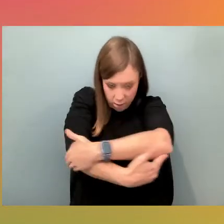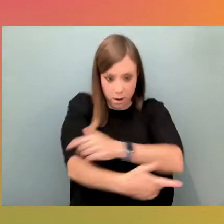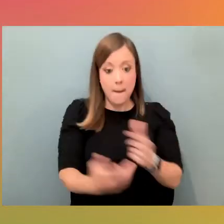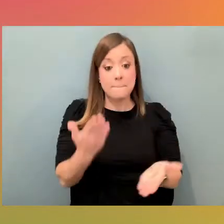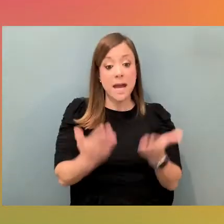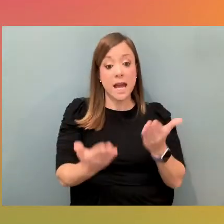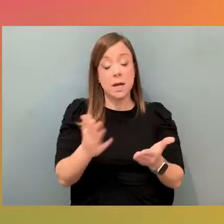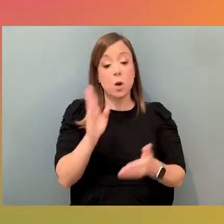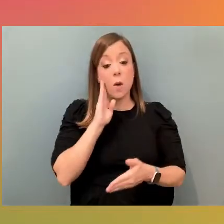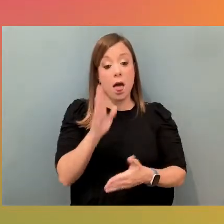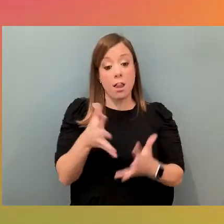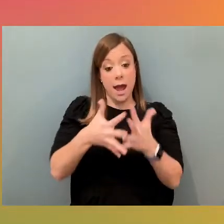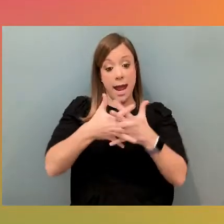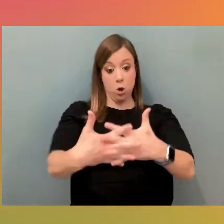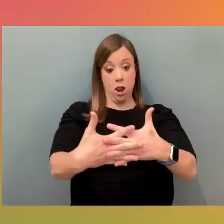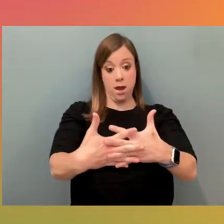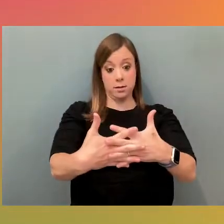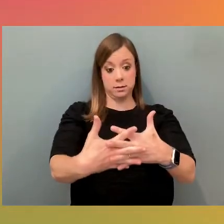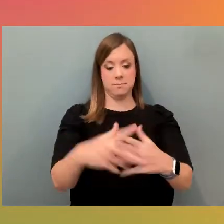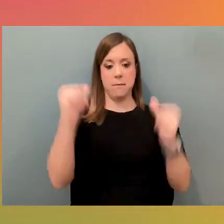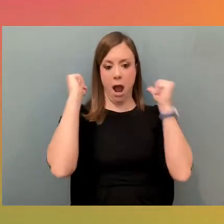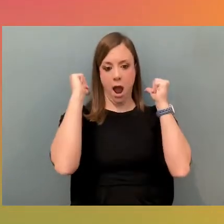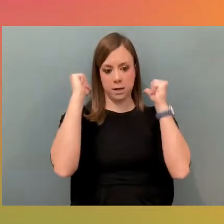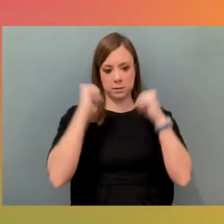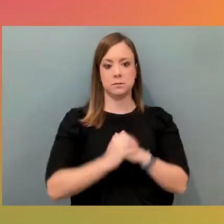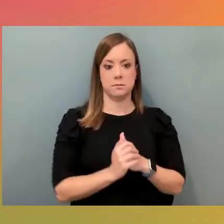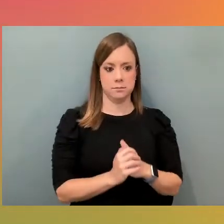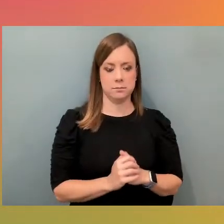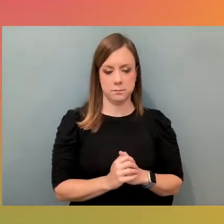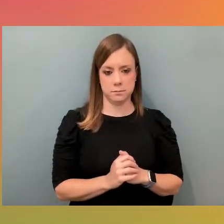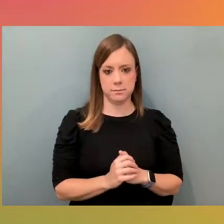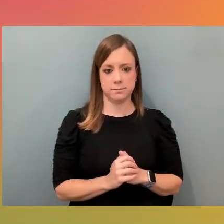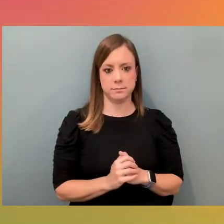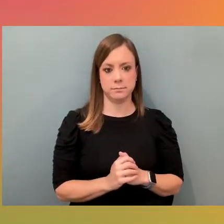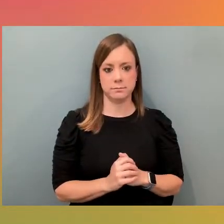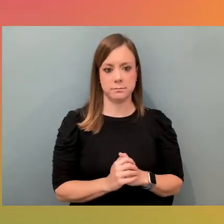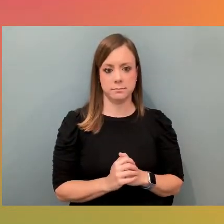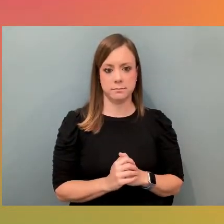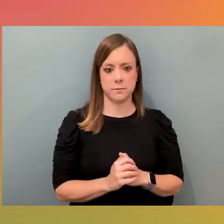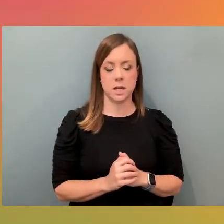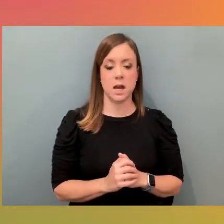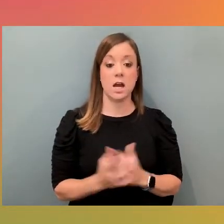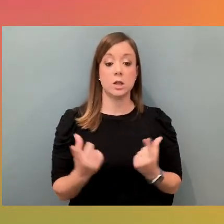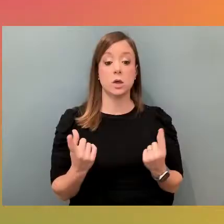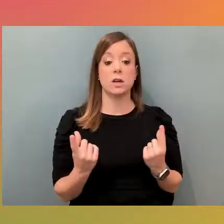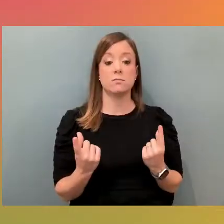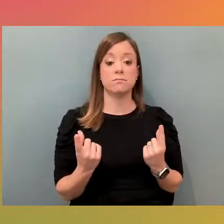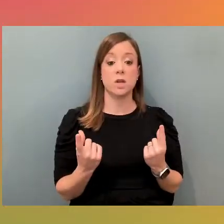OVERHEAD. MAYBE YOU INTERLACE YOUR